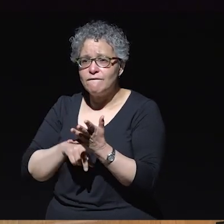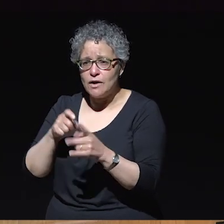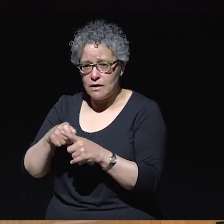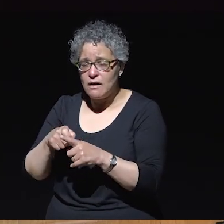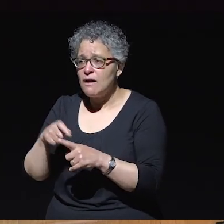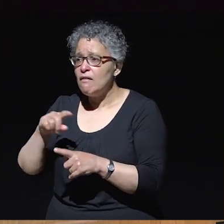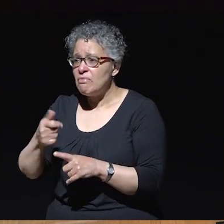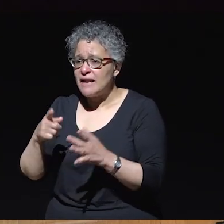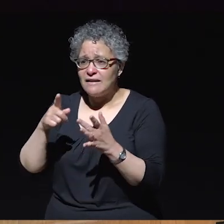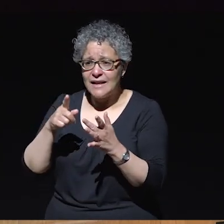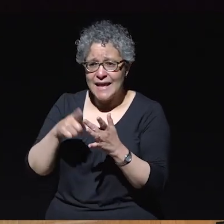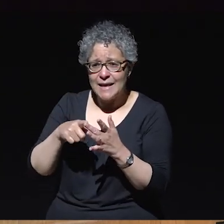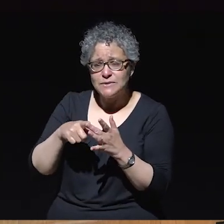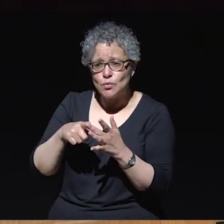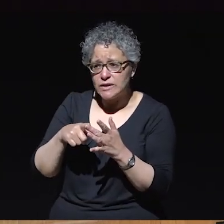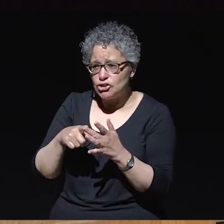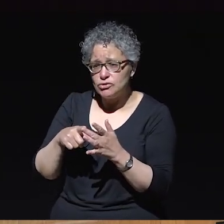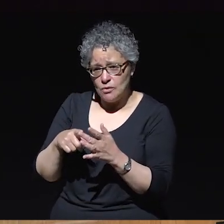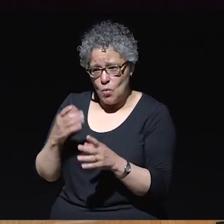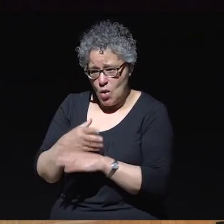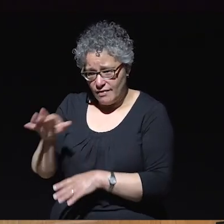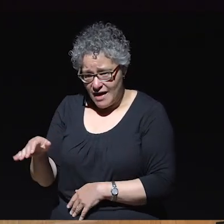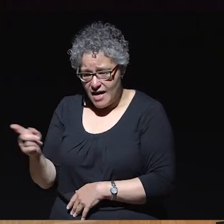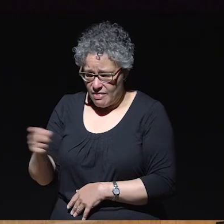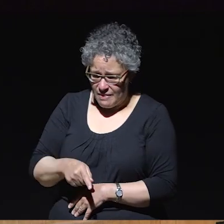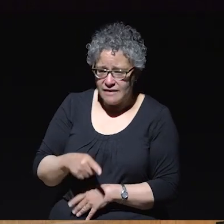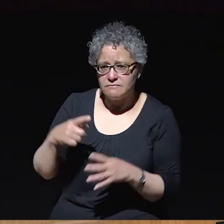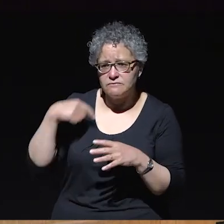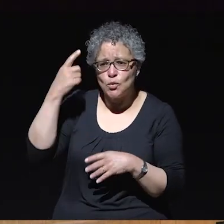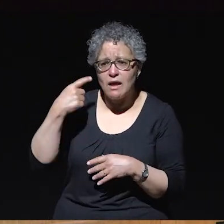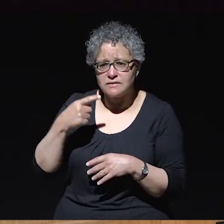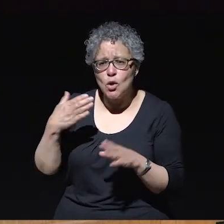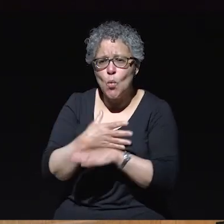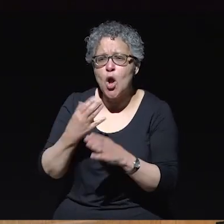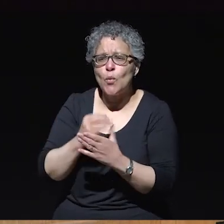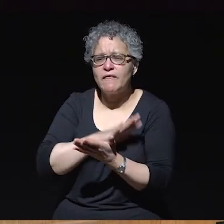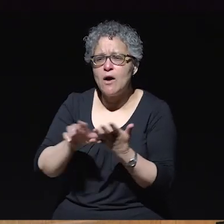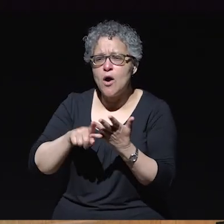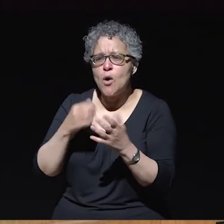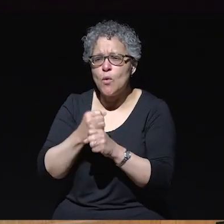and worked in the circle of William Hogarth and others, but we'll come back to that in a moment.